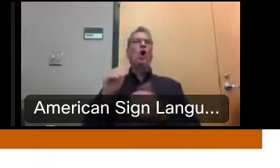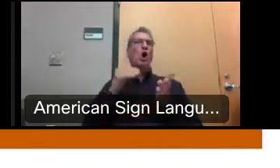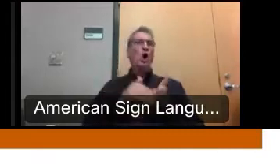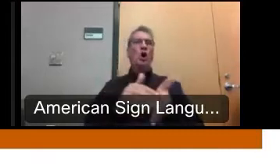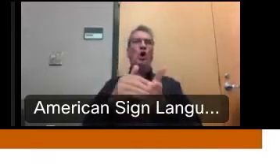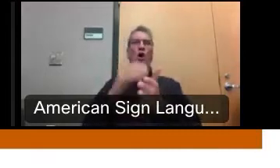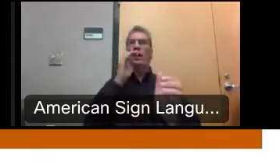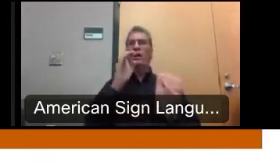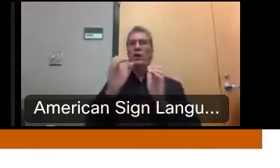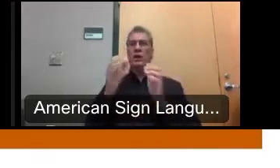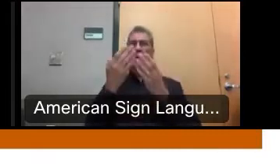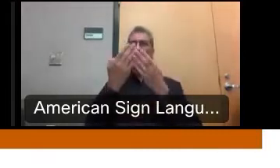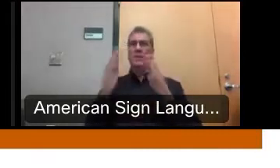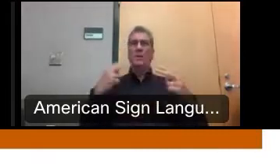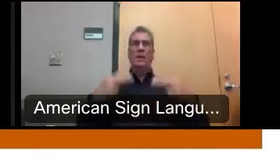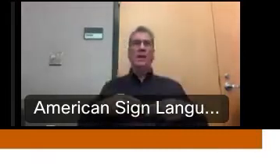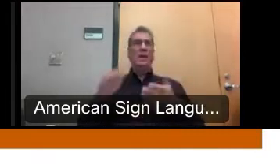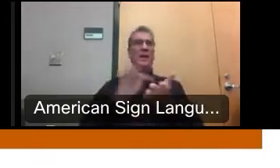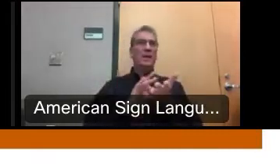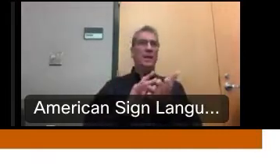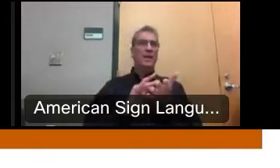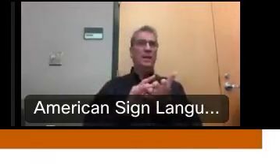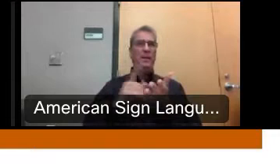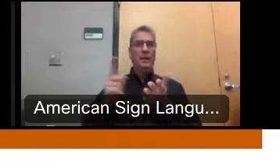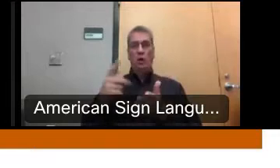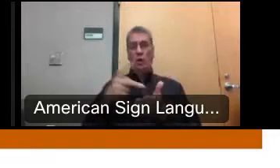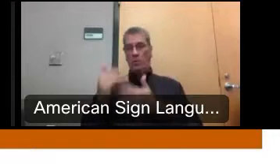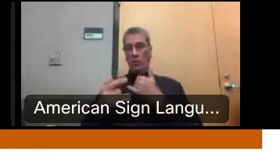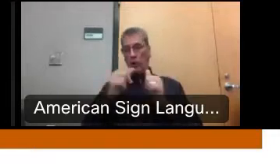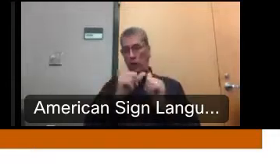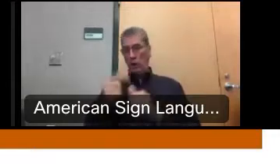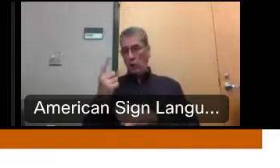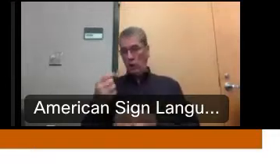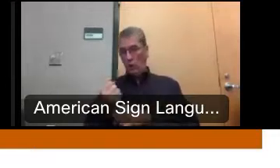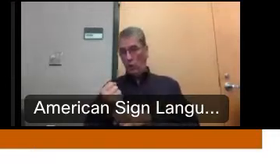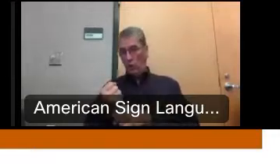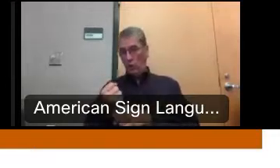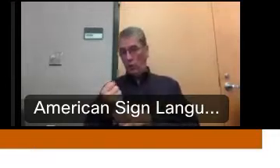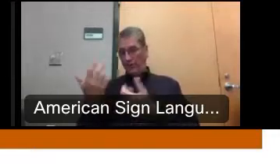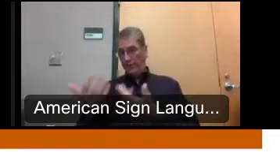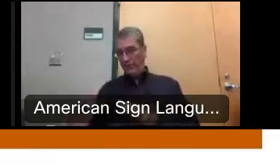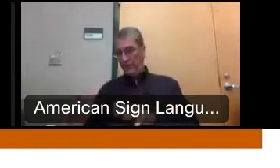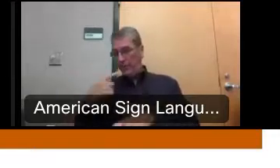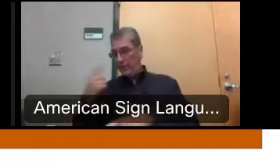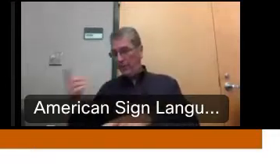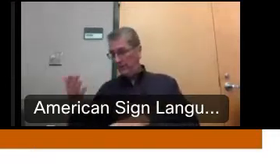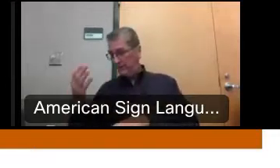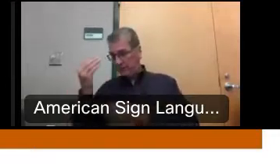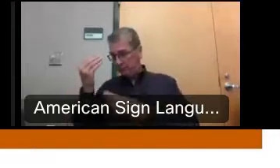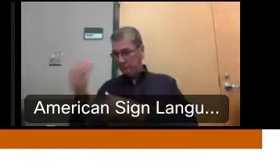in public health and medicine. It's like. We did a project for a year, and at the end, we bring in the PR person and tell them what we've been doing and then fix something. Usually.